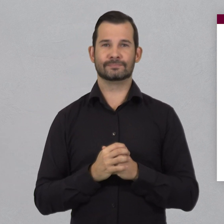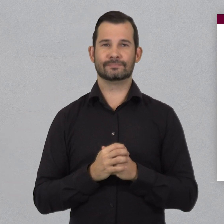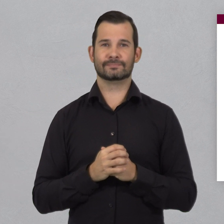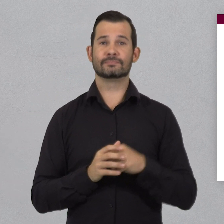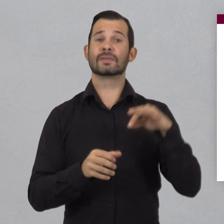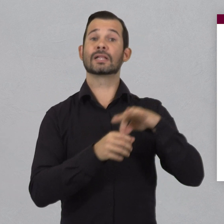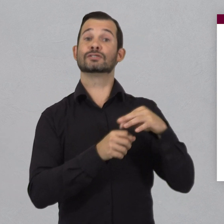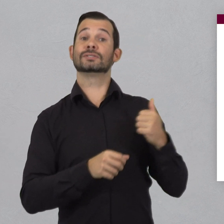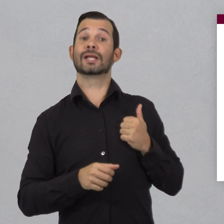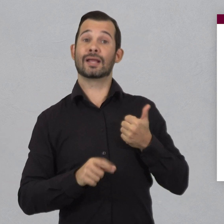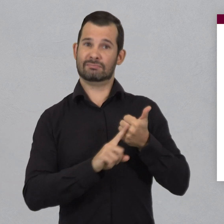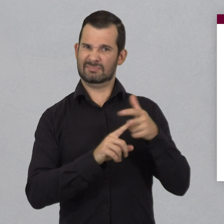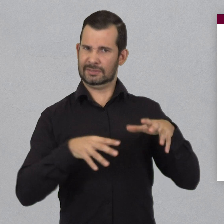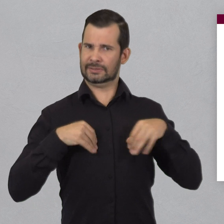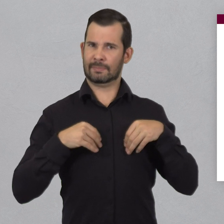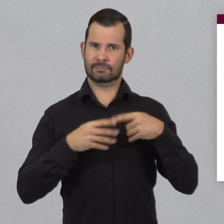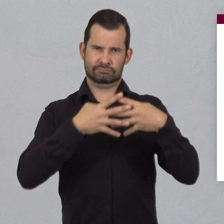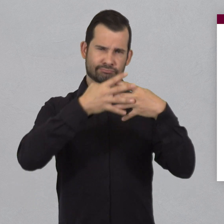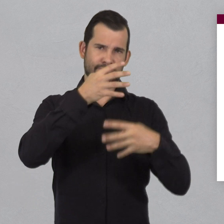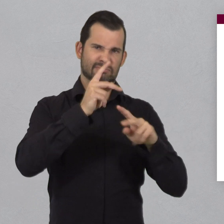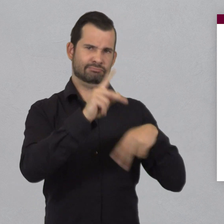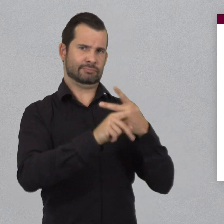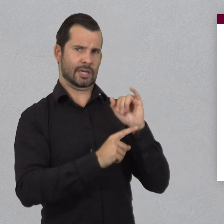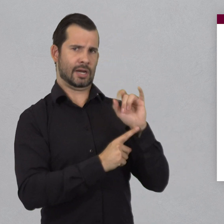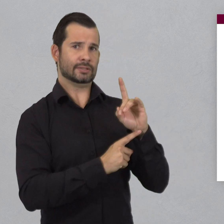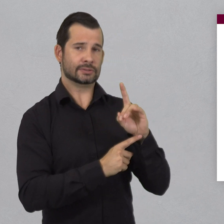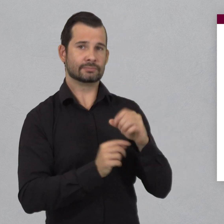Elections Canada accepts the following types of ID: